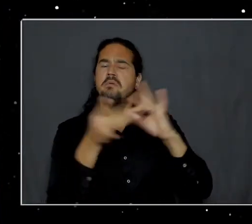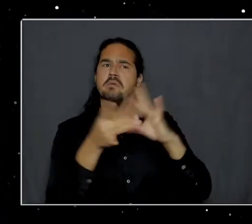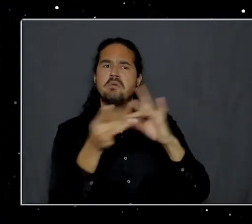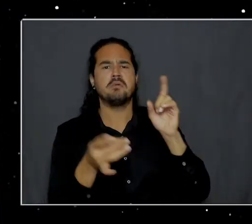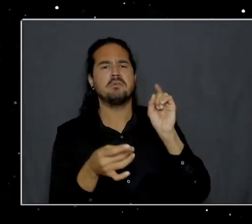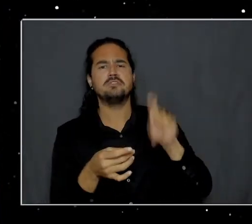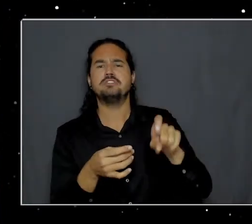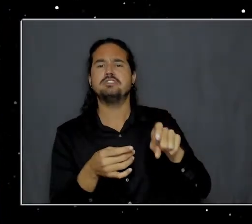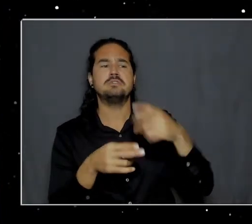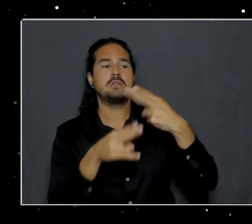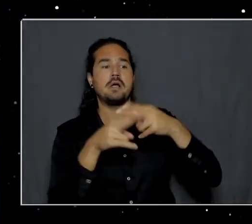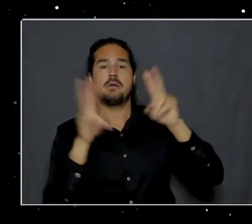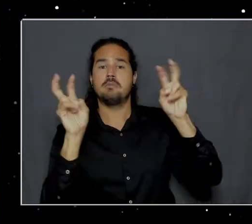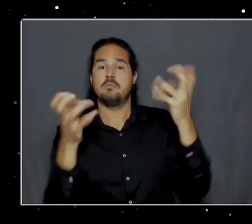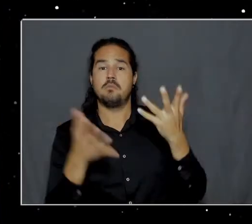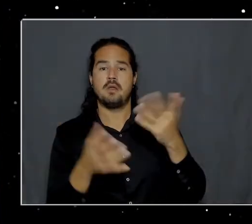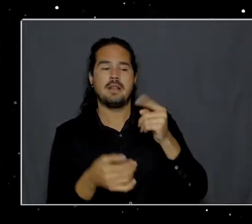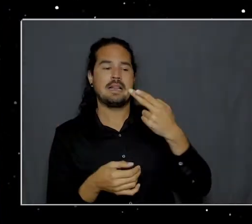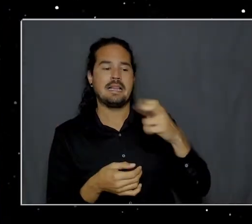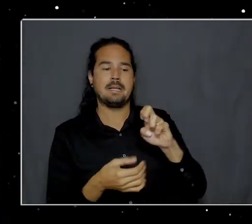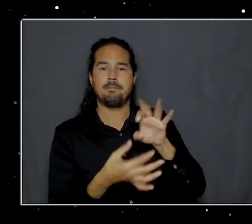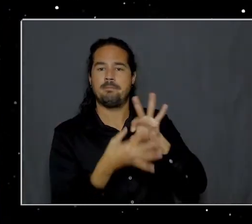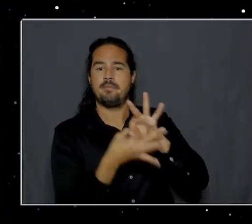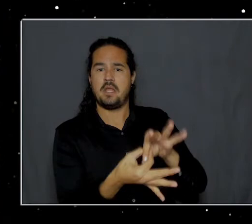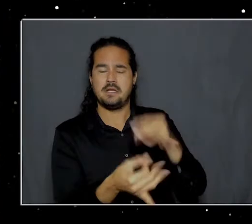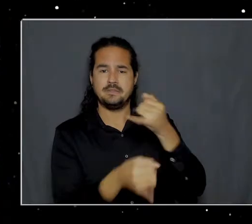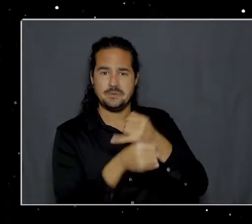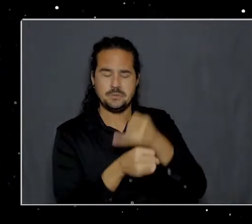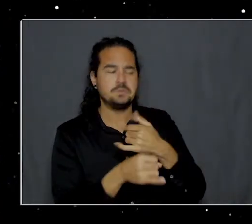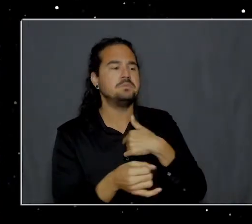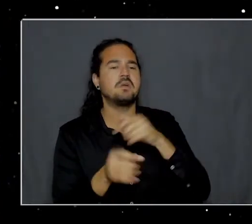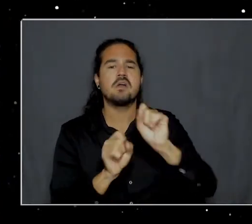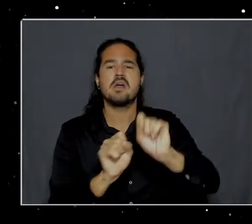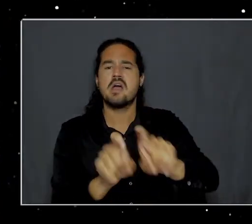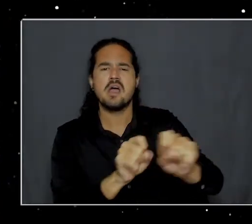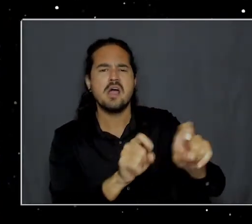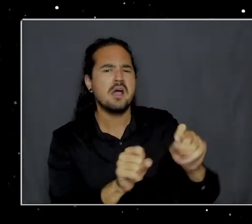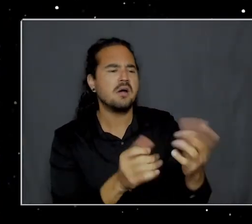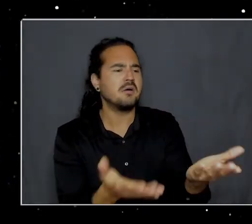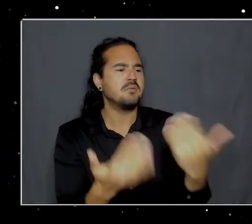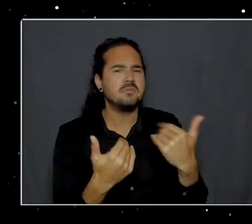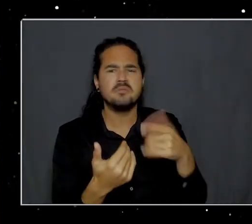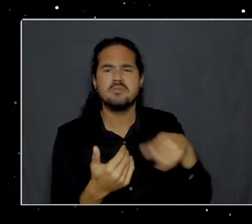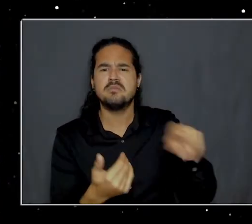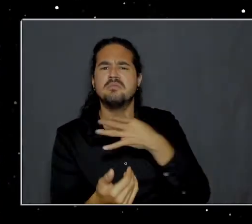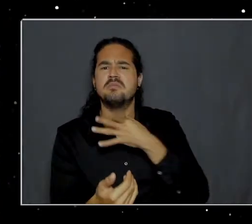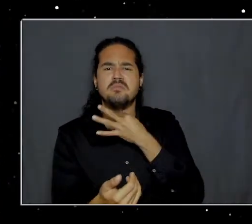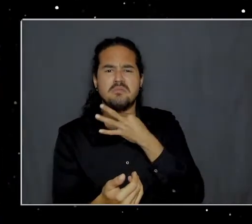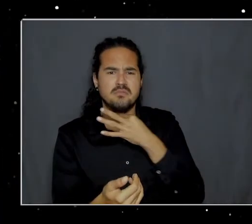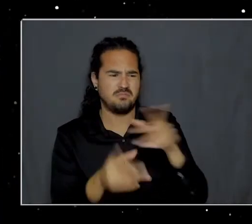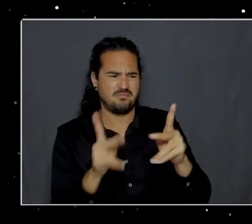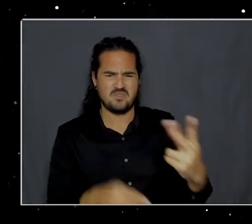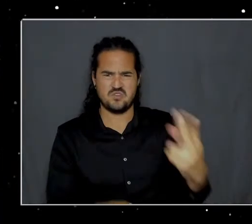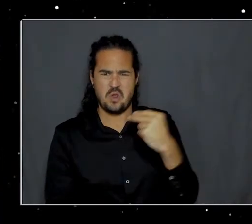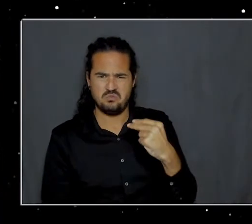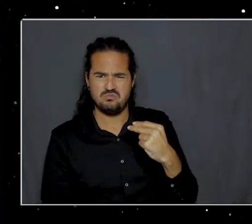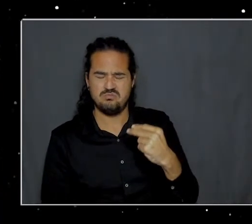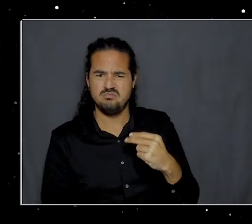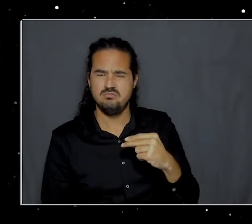SHOULD BE CALLED THE BELONGING INSTITUTE. WE SURVEYED MANY OF THE PEOPLE